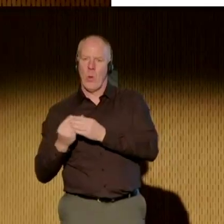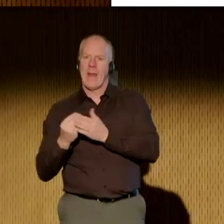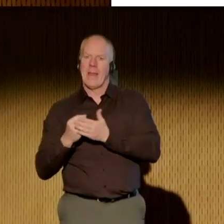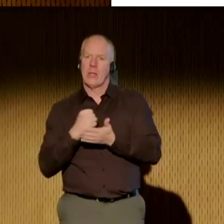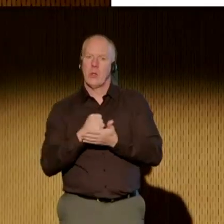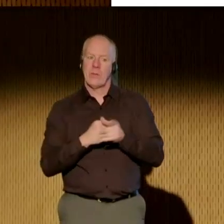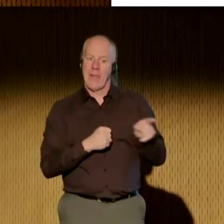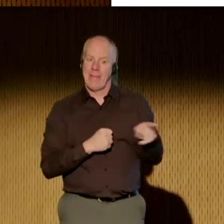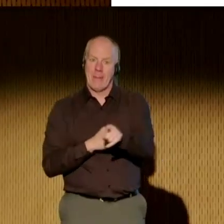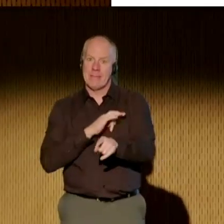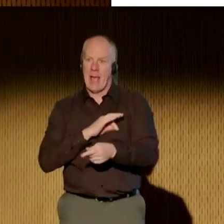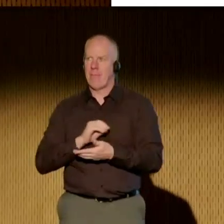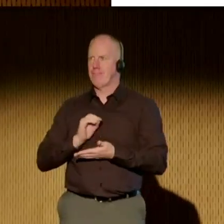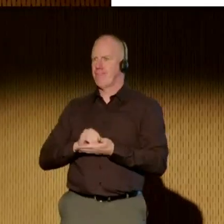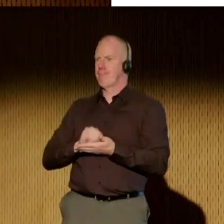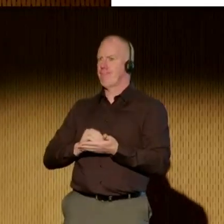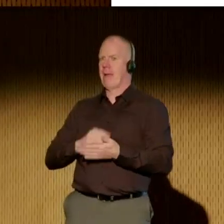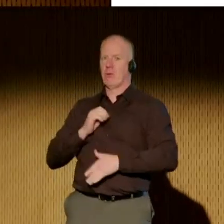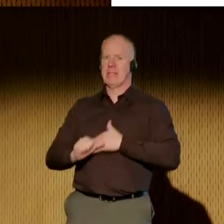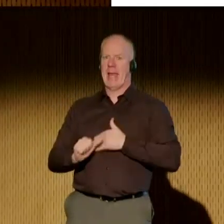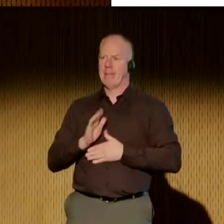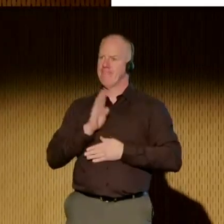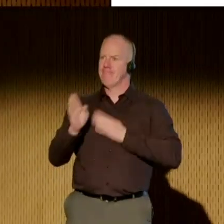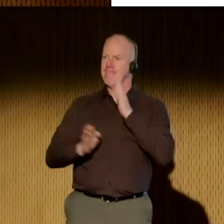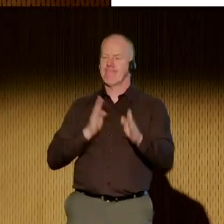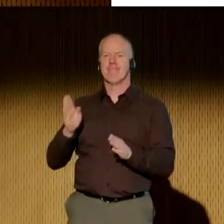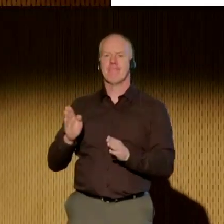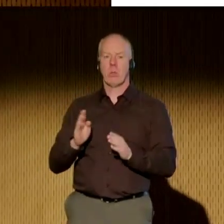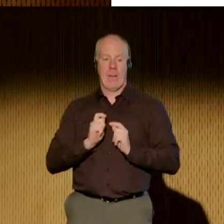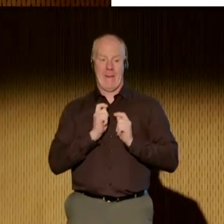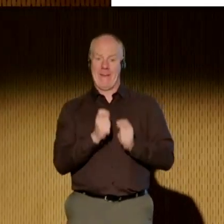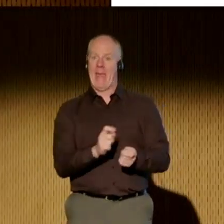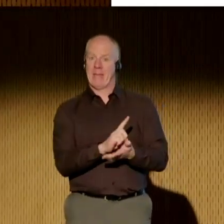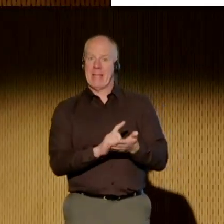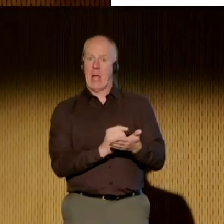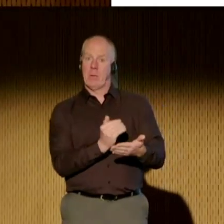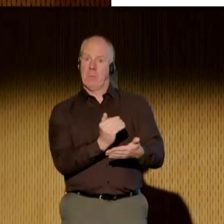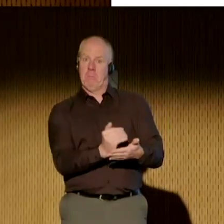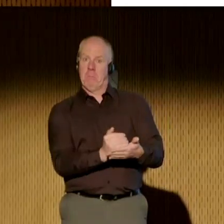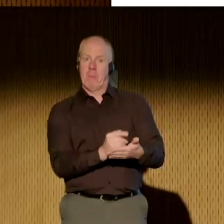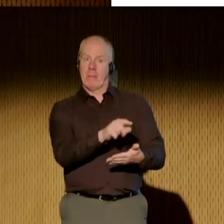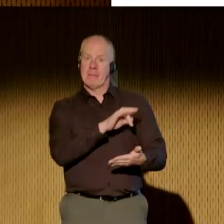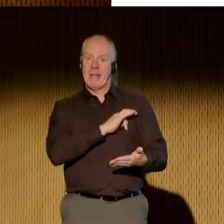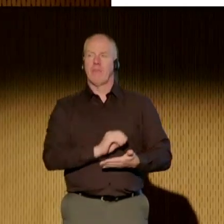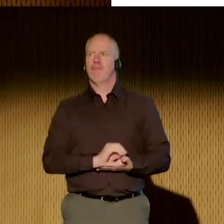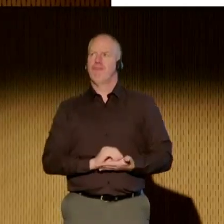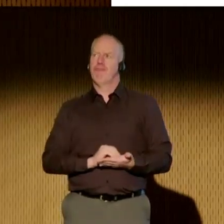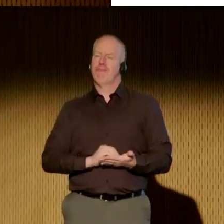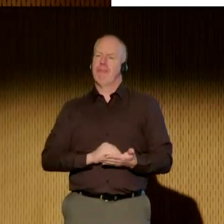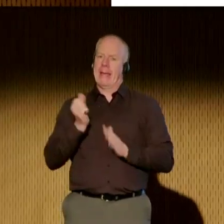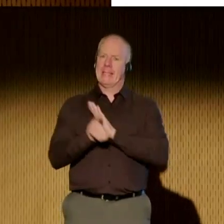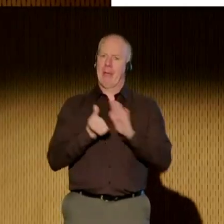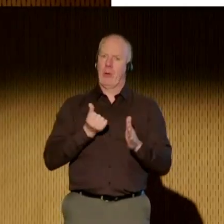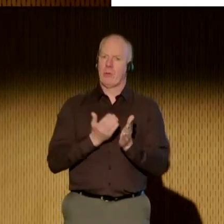recorded their daily life at their compass. So we hand out several diaries and to look into